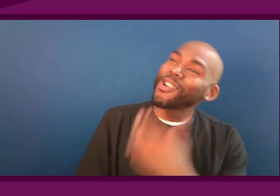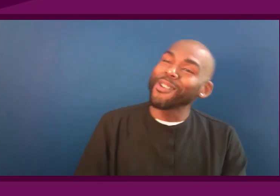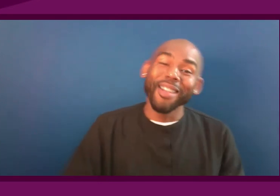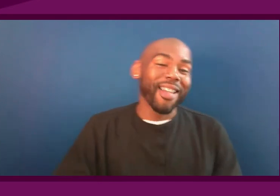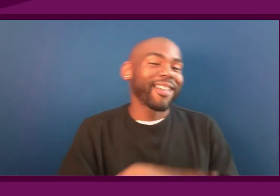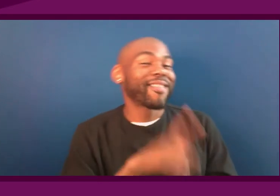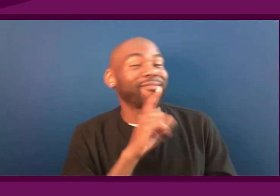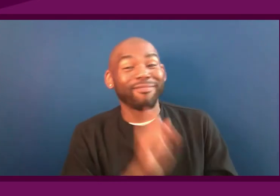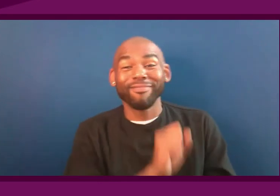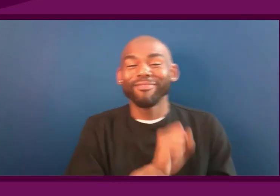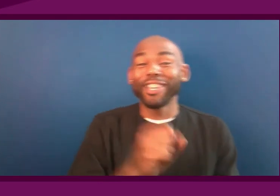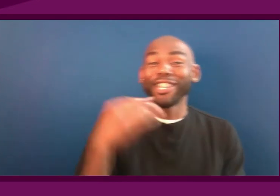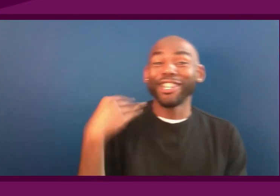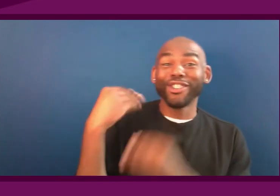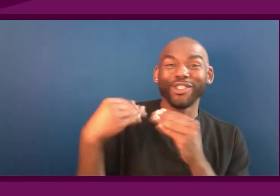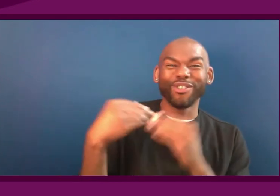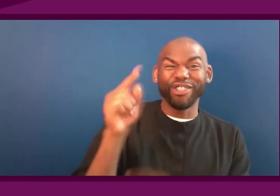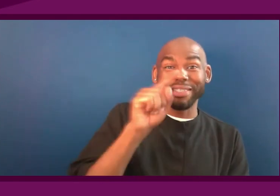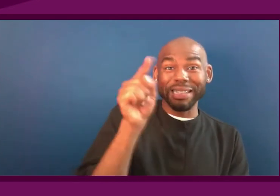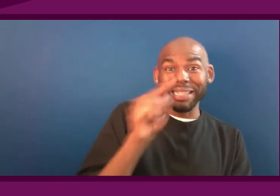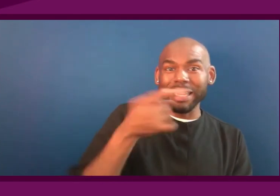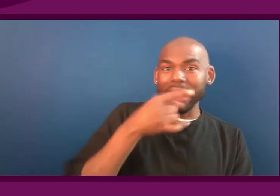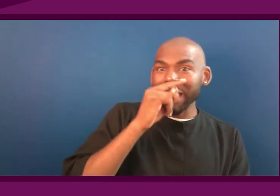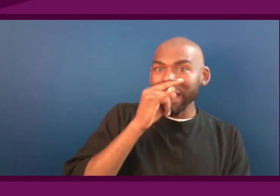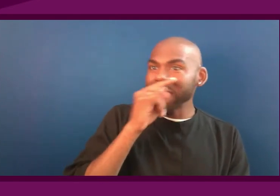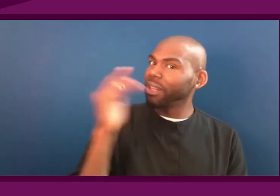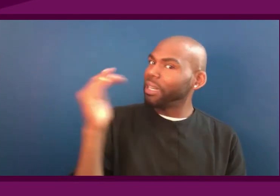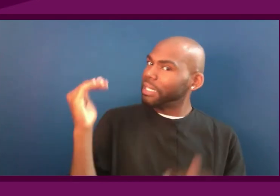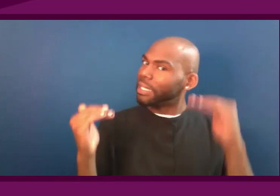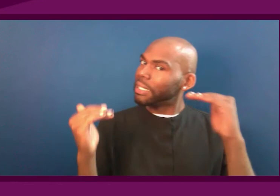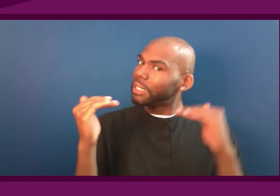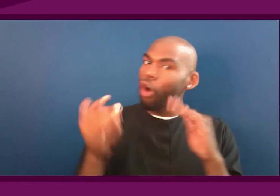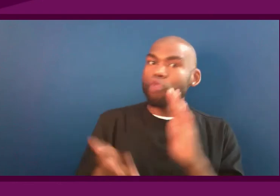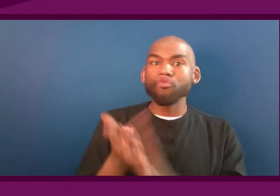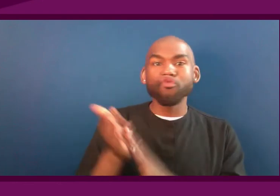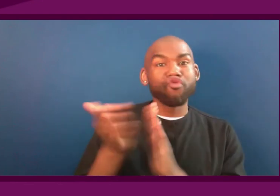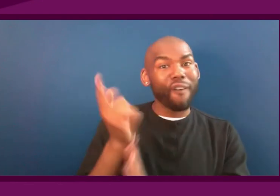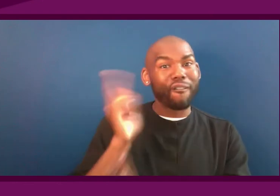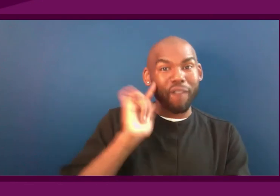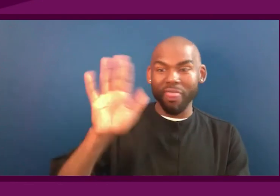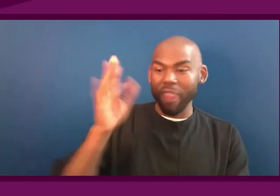might be still on the fence as to whether or not to include people with disabilities and disability